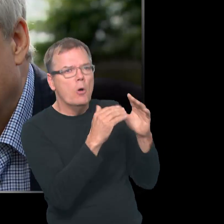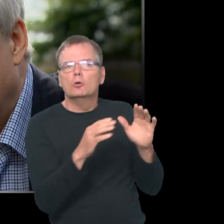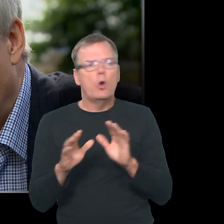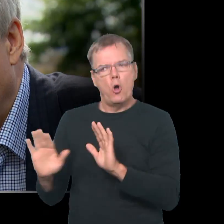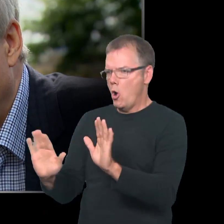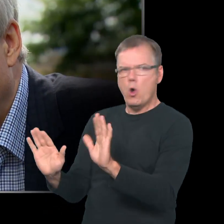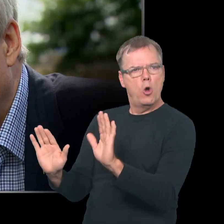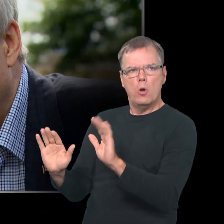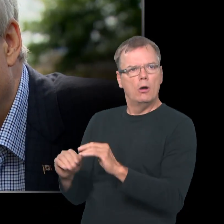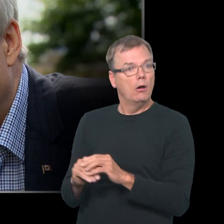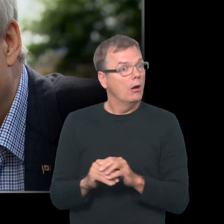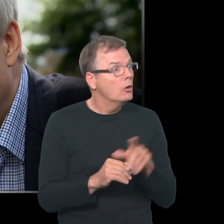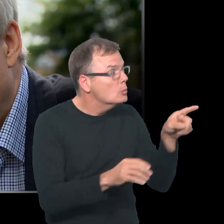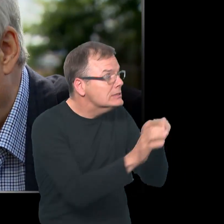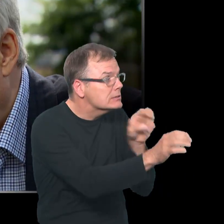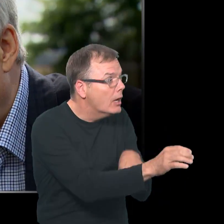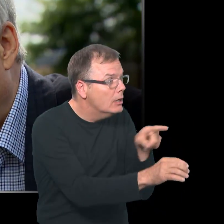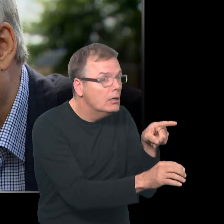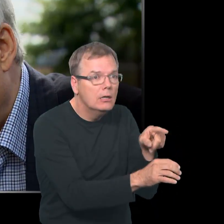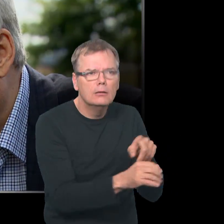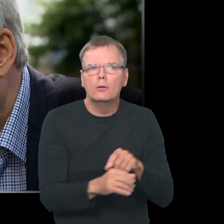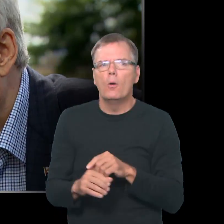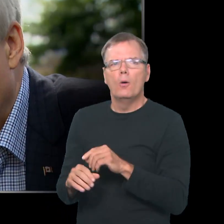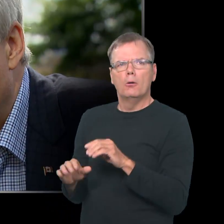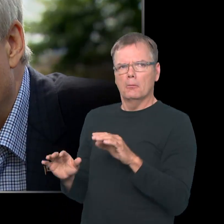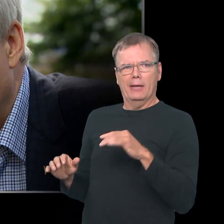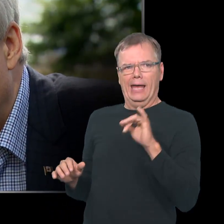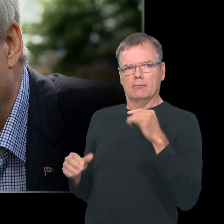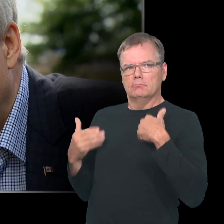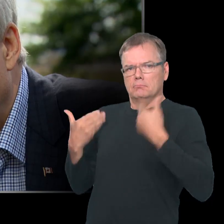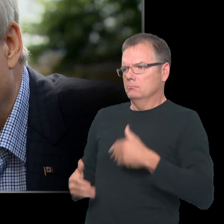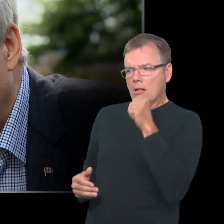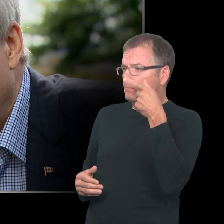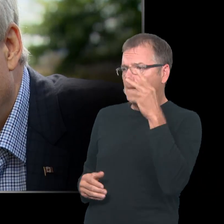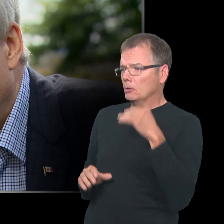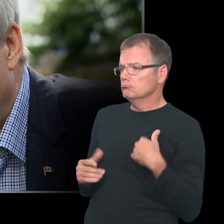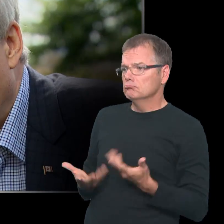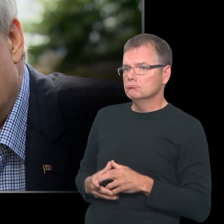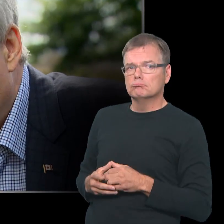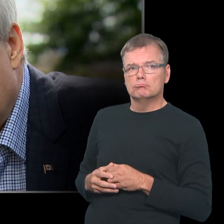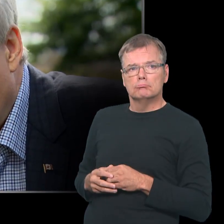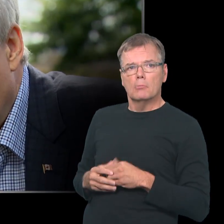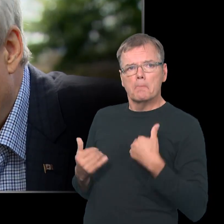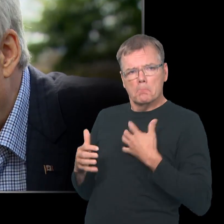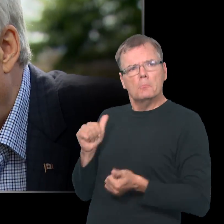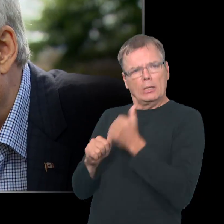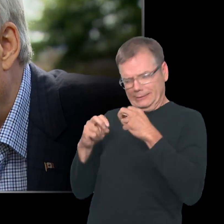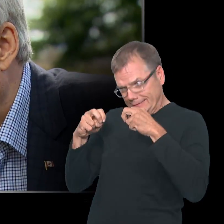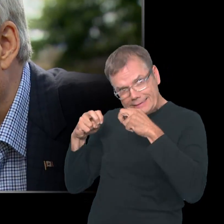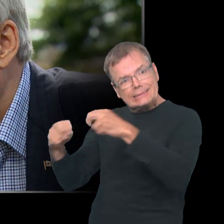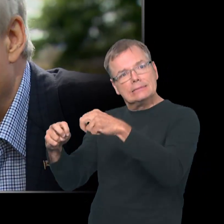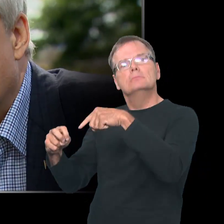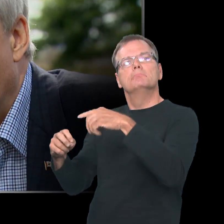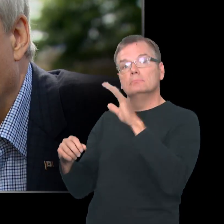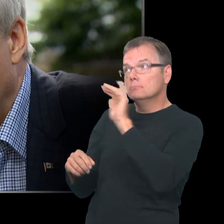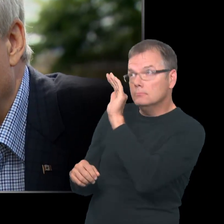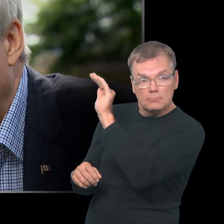if you're just a couple of seats behind, you wouldn't try to figure out a way to -- No. You would resign? Yeah. Well, I would not serve as Prime Minister.